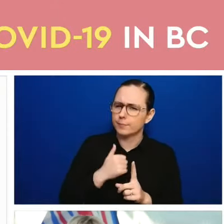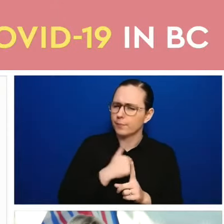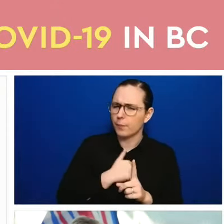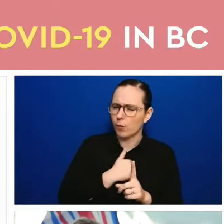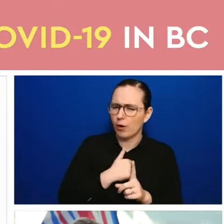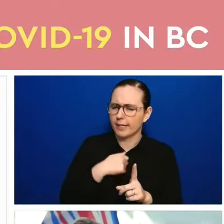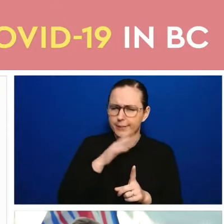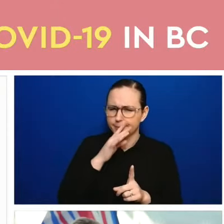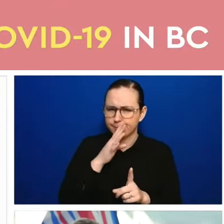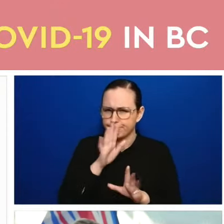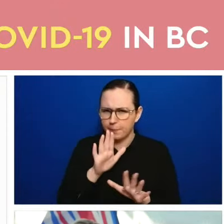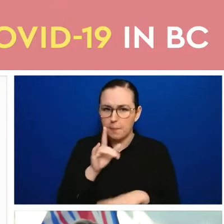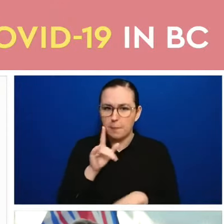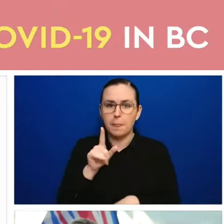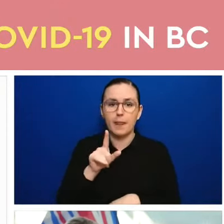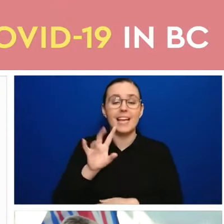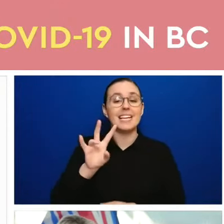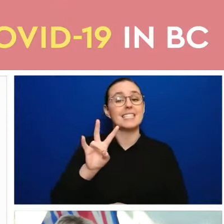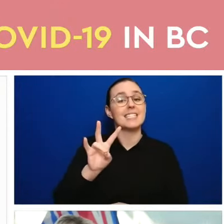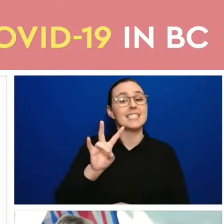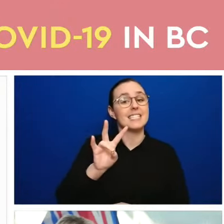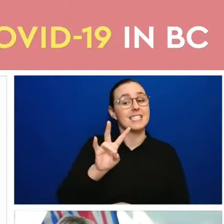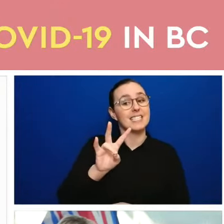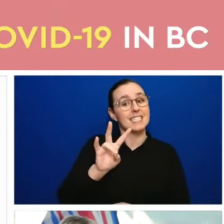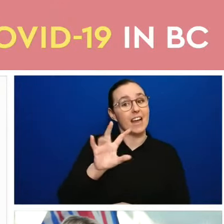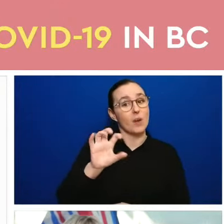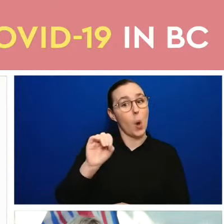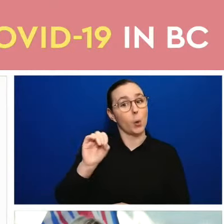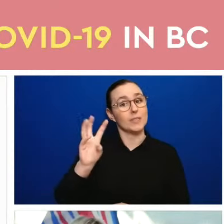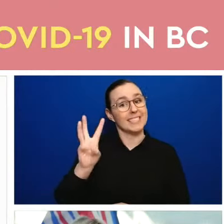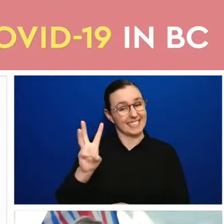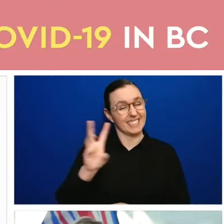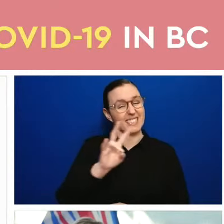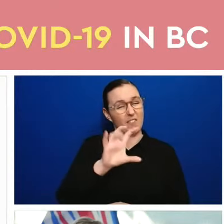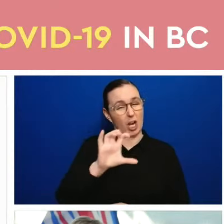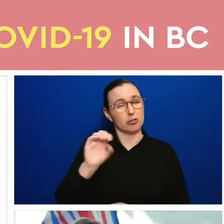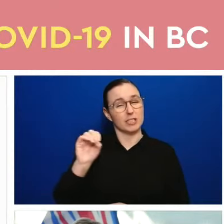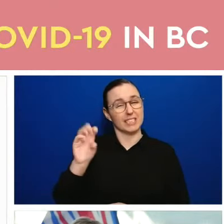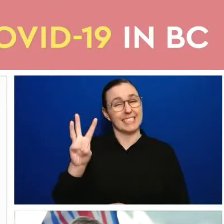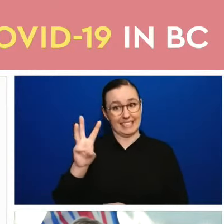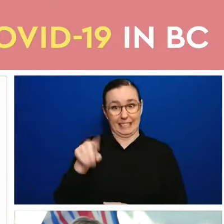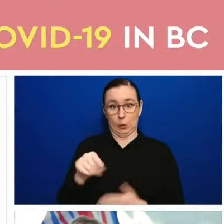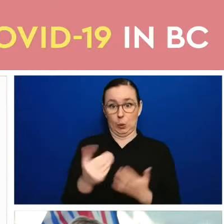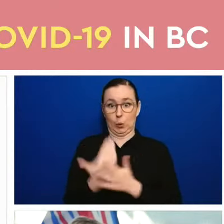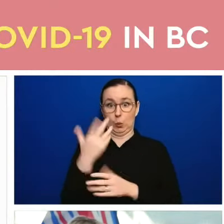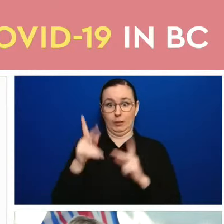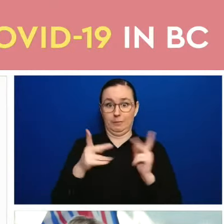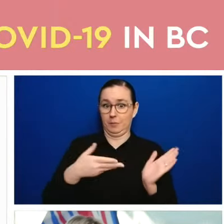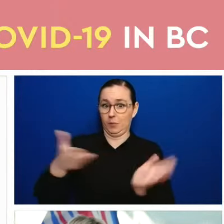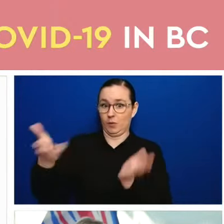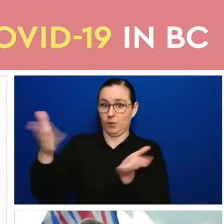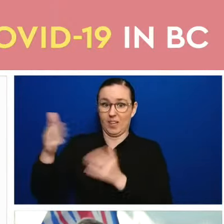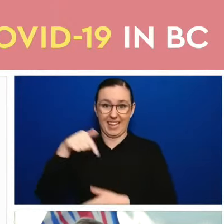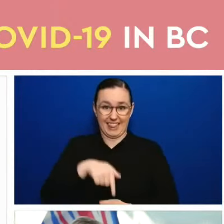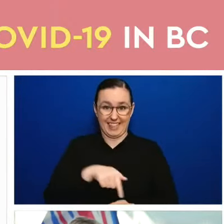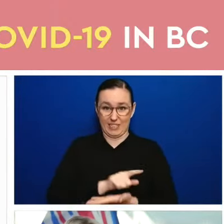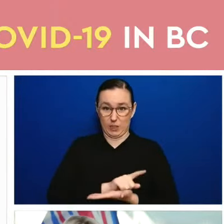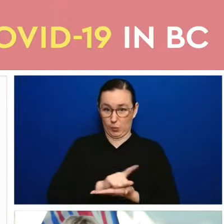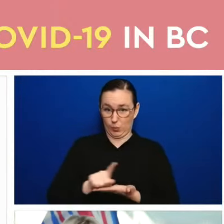So we've had 63 new people --